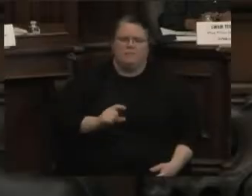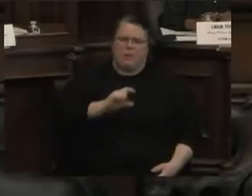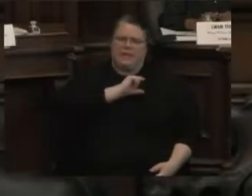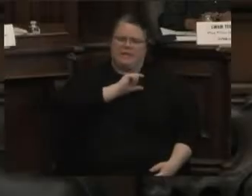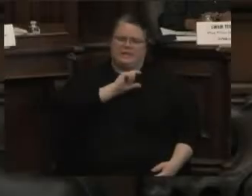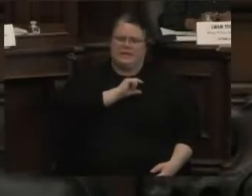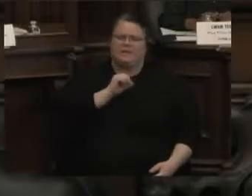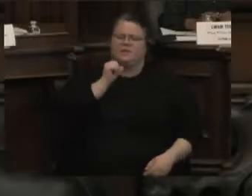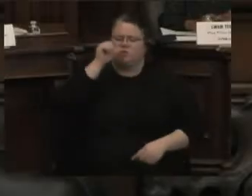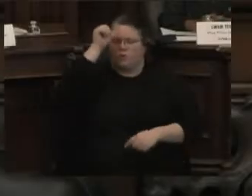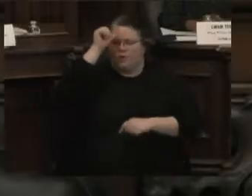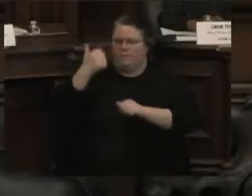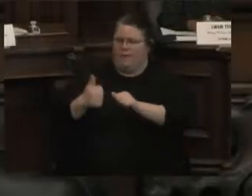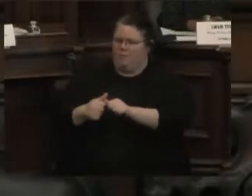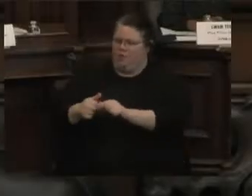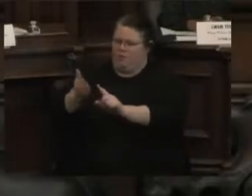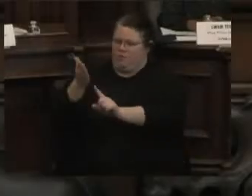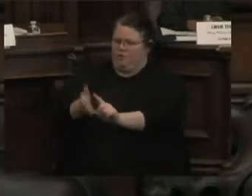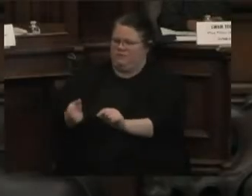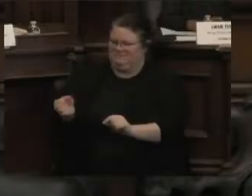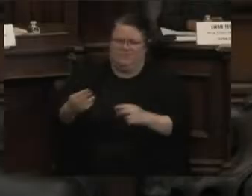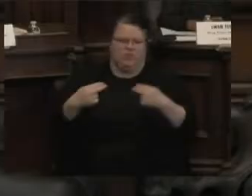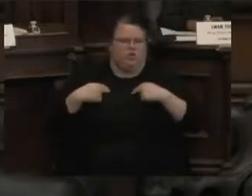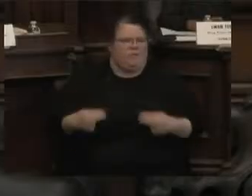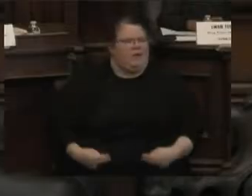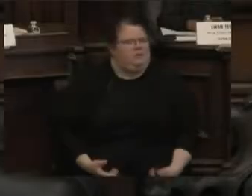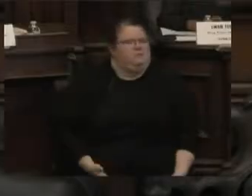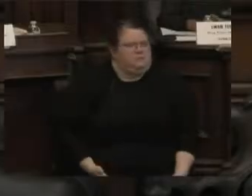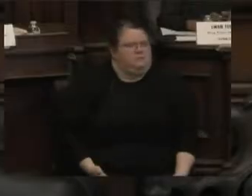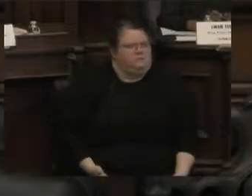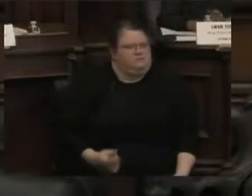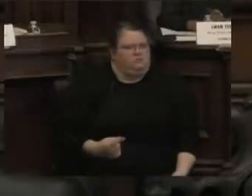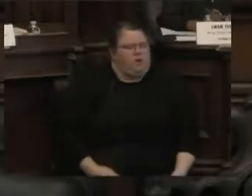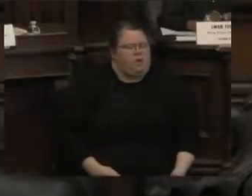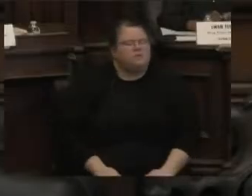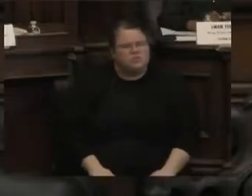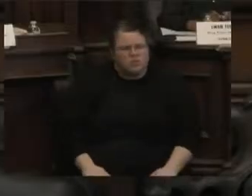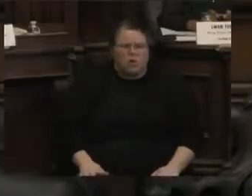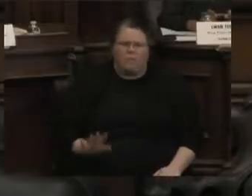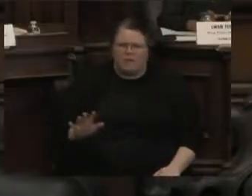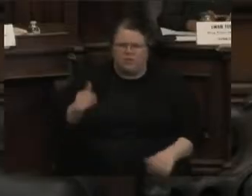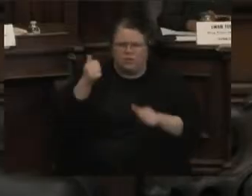say bad policing, but policing that doesn't take into account